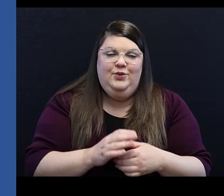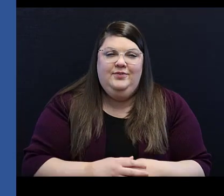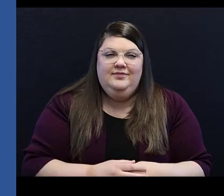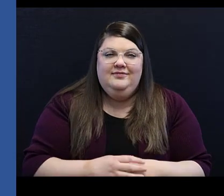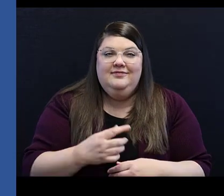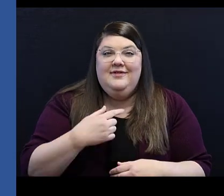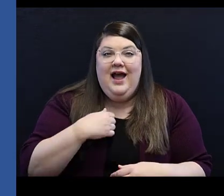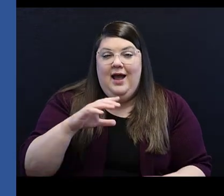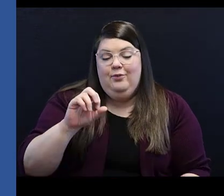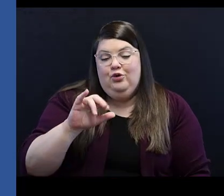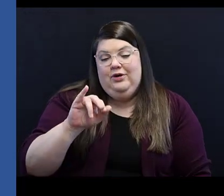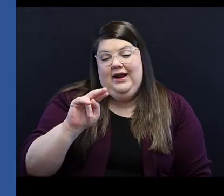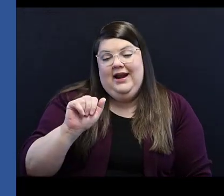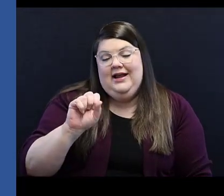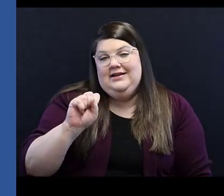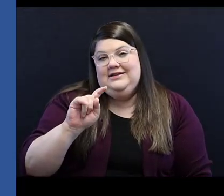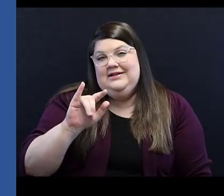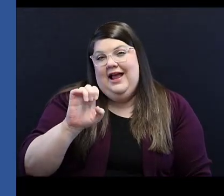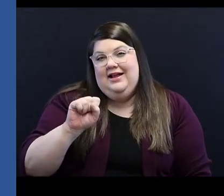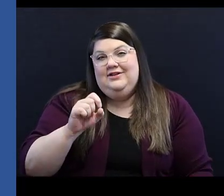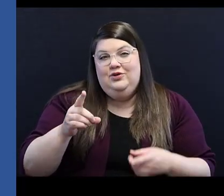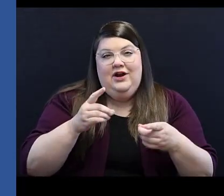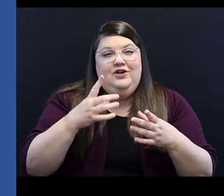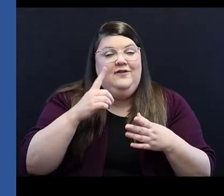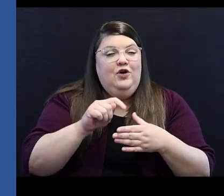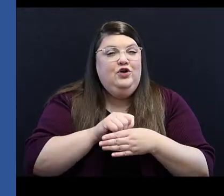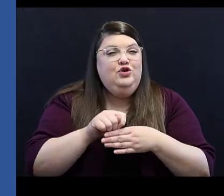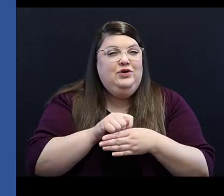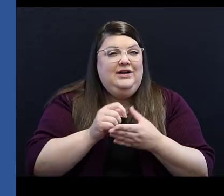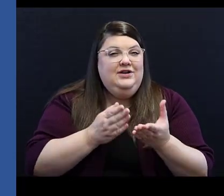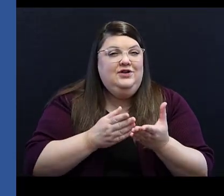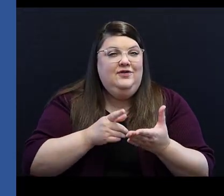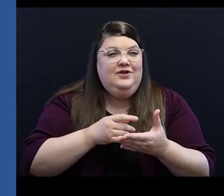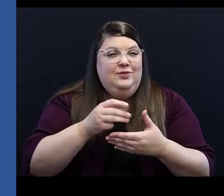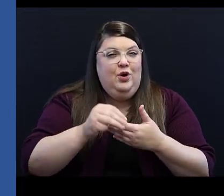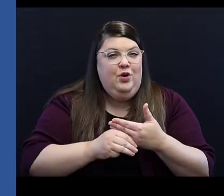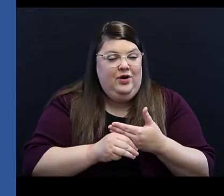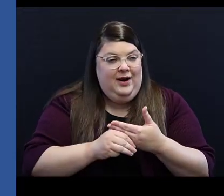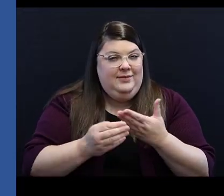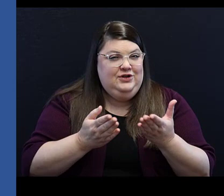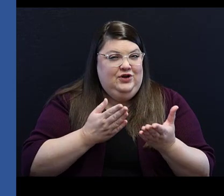I am Corinna Stiles, Director of the Training Service Programs Division in the Rehabilitation